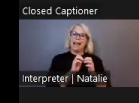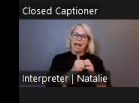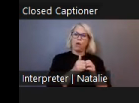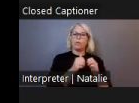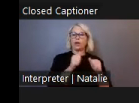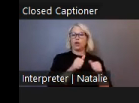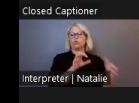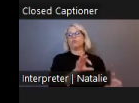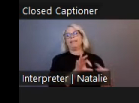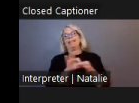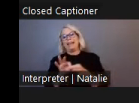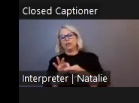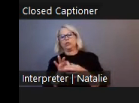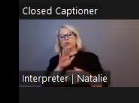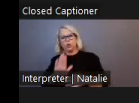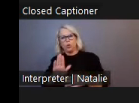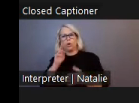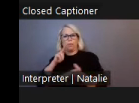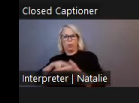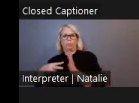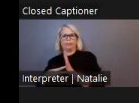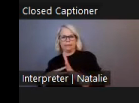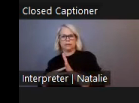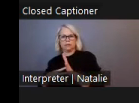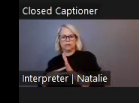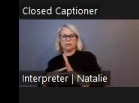relate to your charitable purpose.